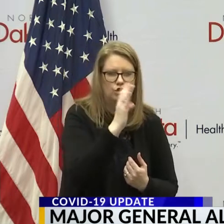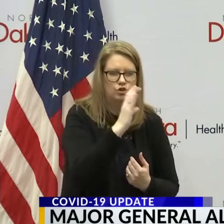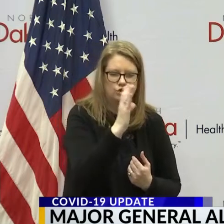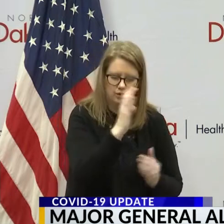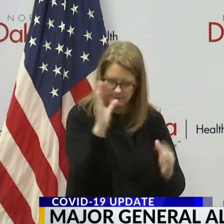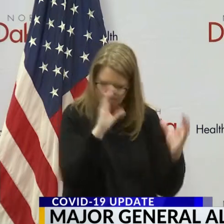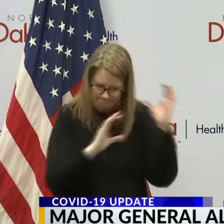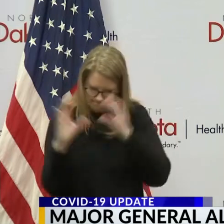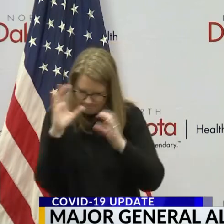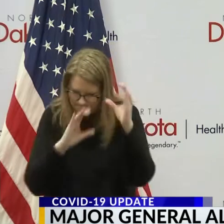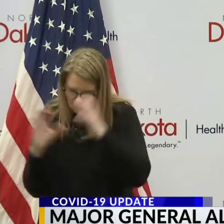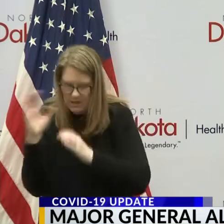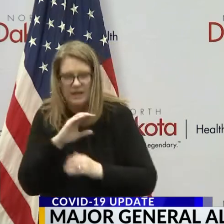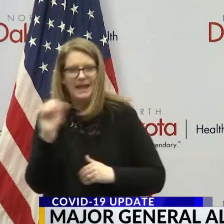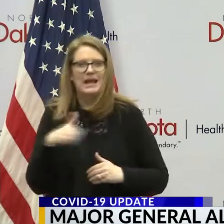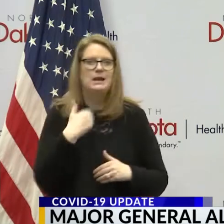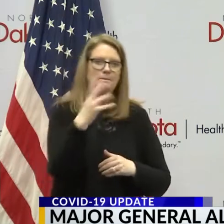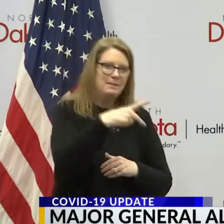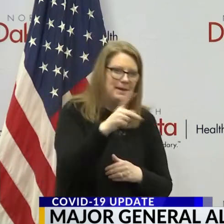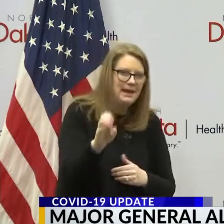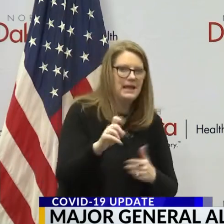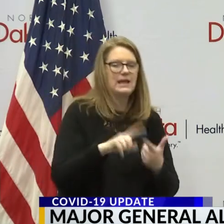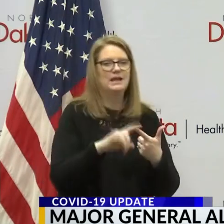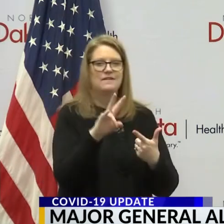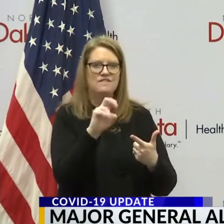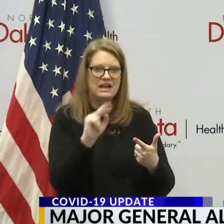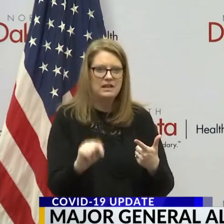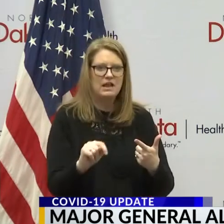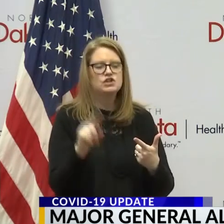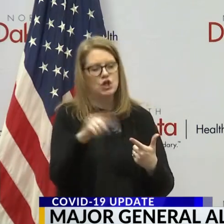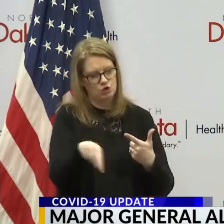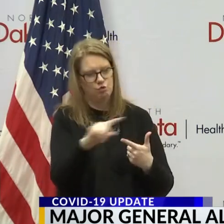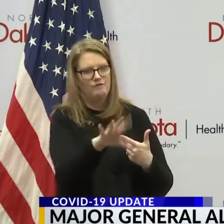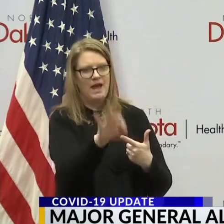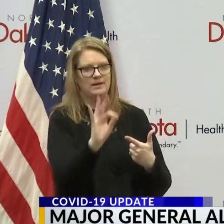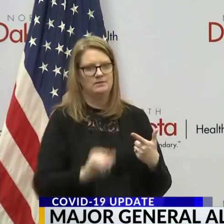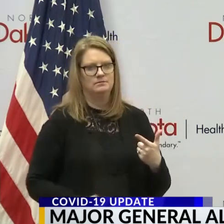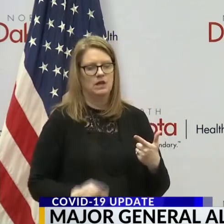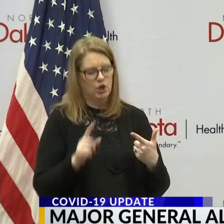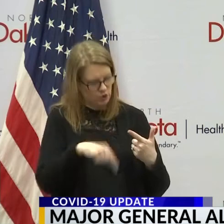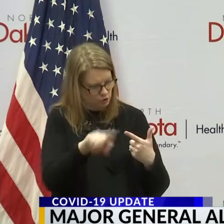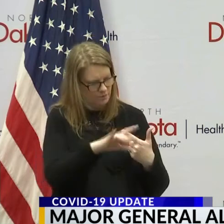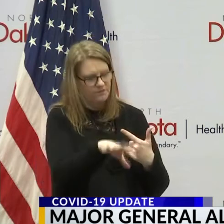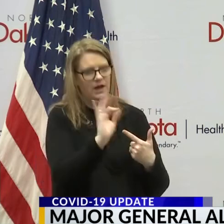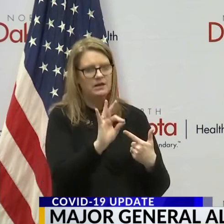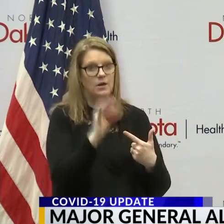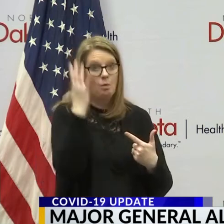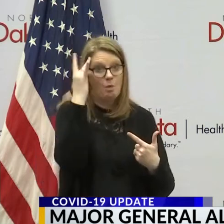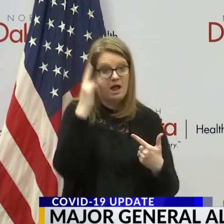CONVERSATIONS WITH THE DEPARTMENT OF COMMERCE, TURN OVER EVERY STONE, SHAKE EVERY TREE, TRYING TO FIND ANY AVAILABLE PERSONAL PROTECTIVE